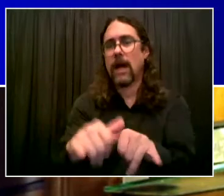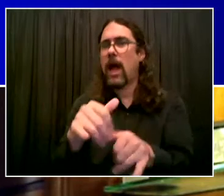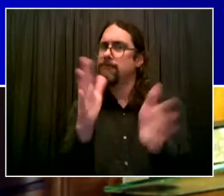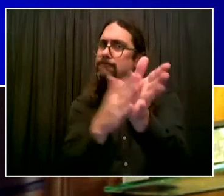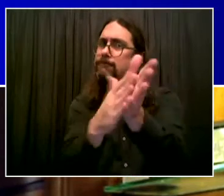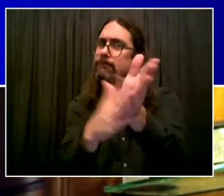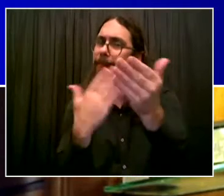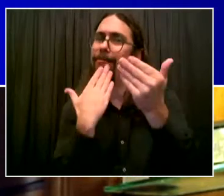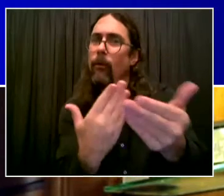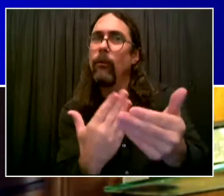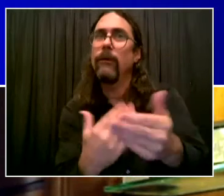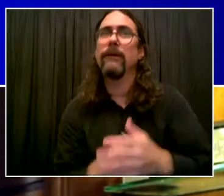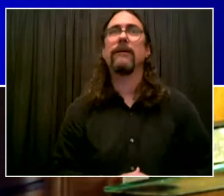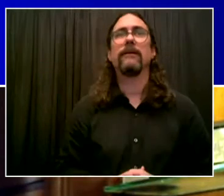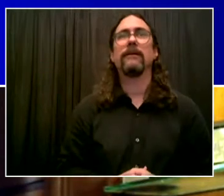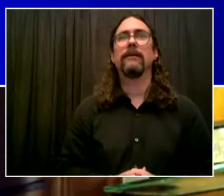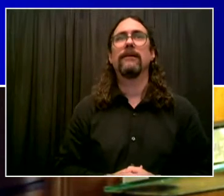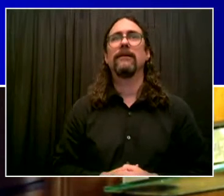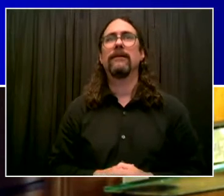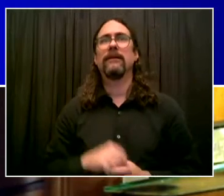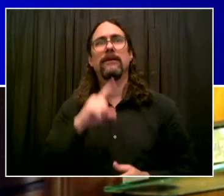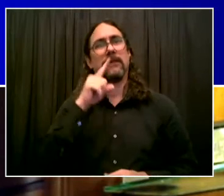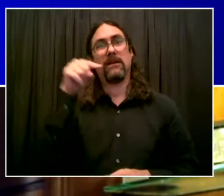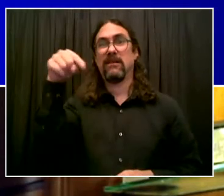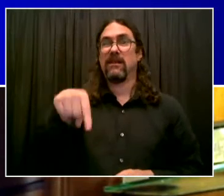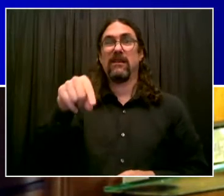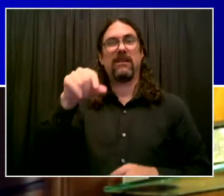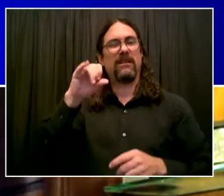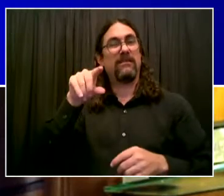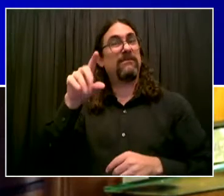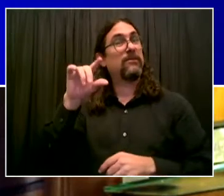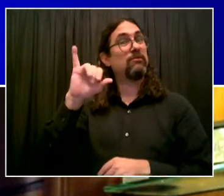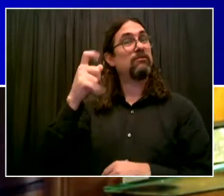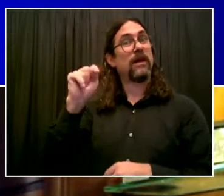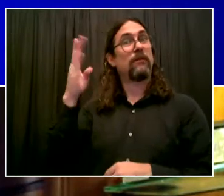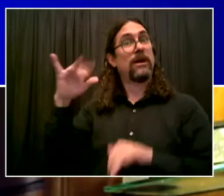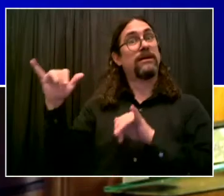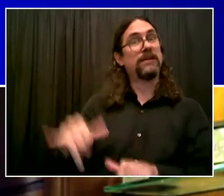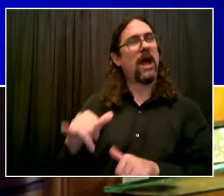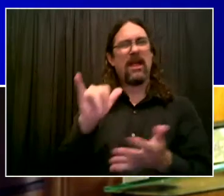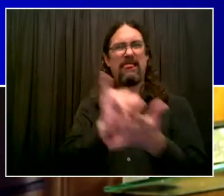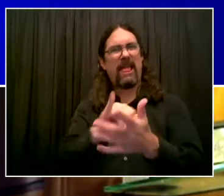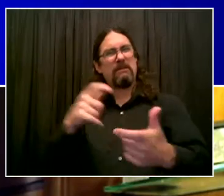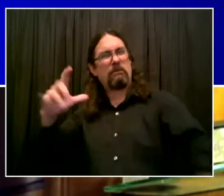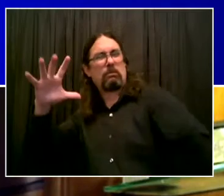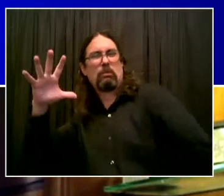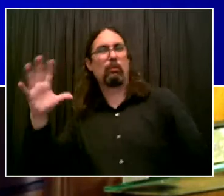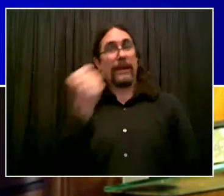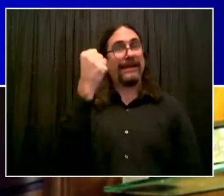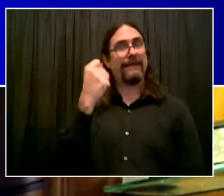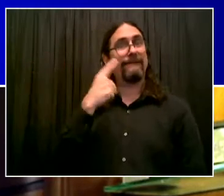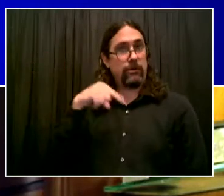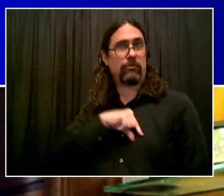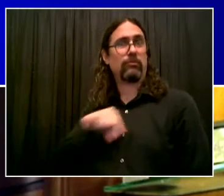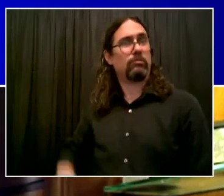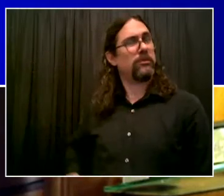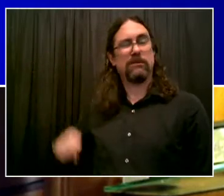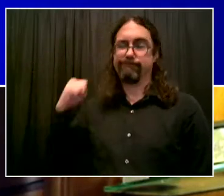AND IN QUEENS A NDALSO BARTLETT VERY. WE WERE HAPPY TO WORK WITH YOU ON THOS GERE AT